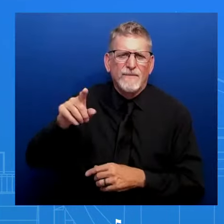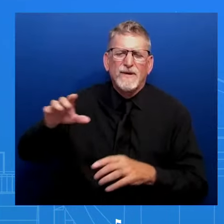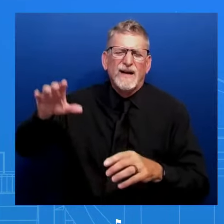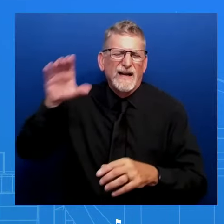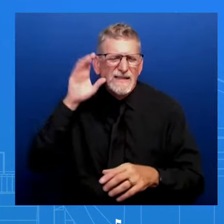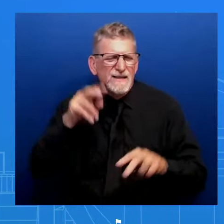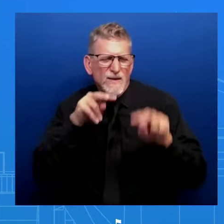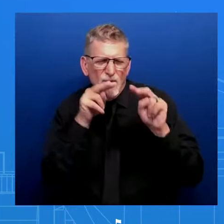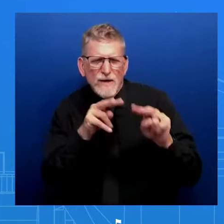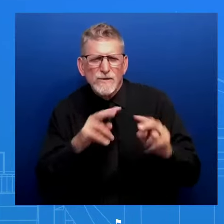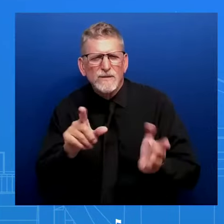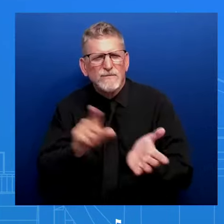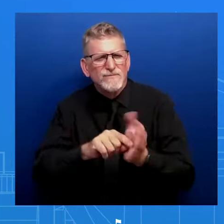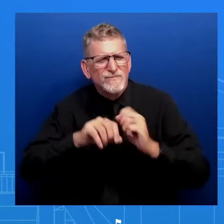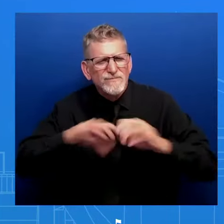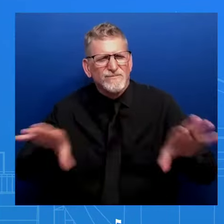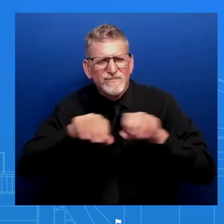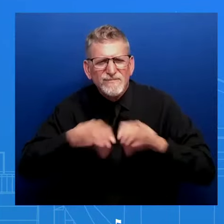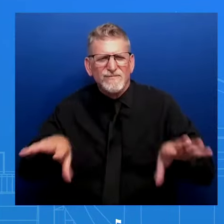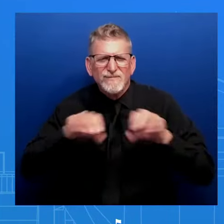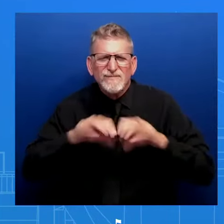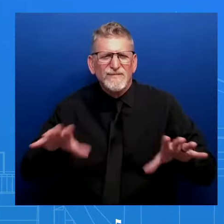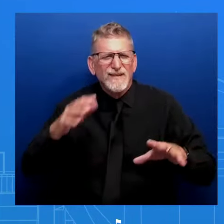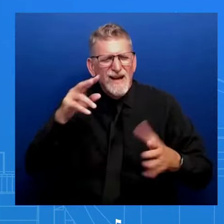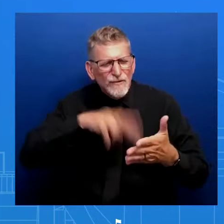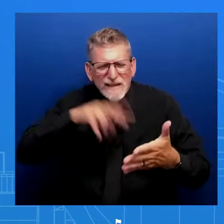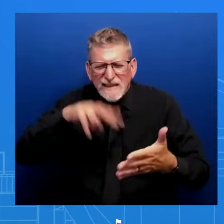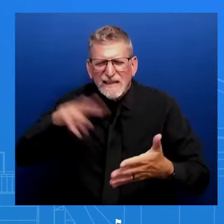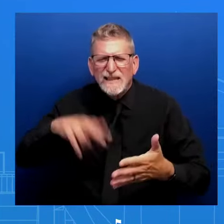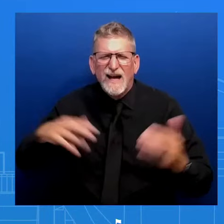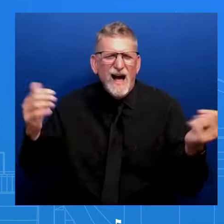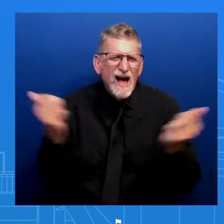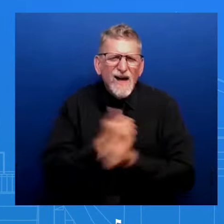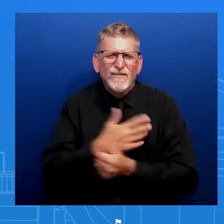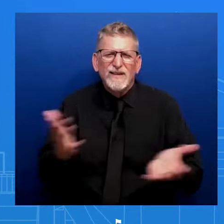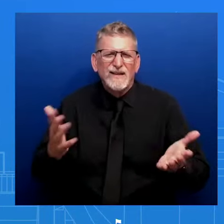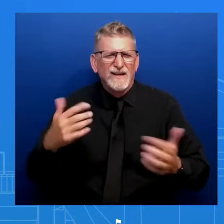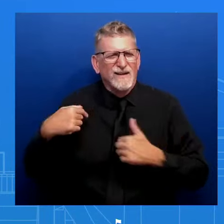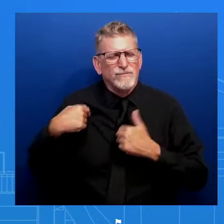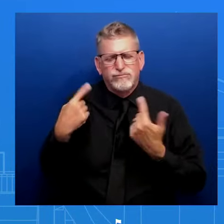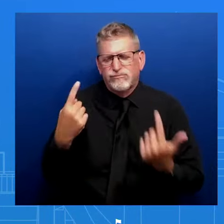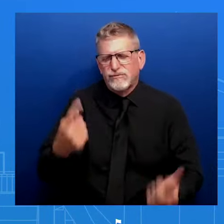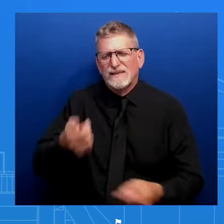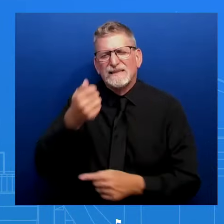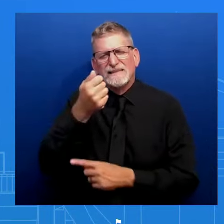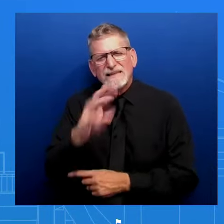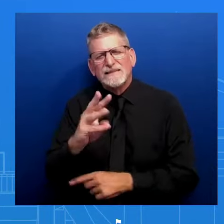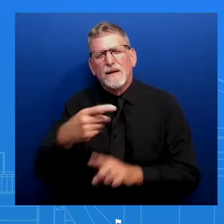Now is not the time for Americans to be in Ukraine. And we had nothing to do with Mr. Reed being there. Ms. Jean-Pierre: Just a couple more. Go ahead, Janne.